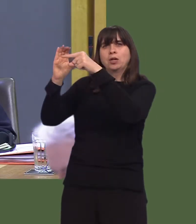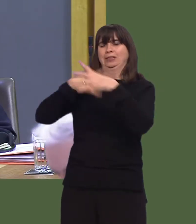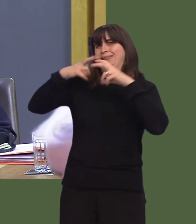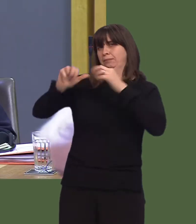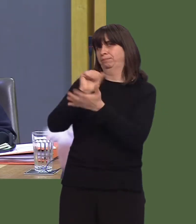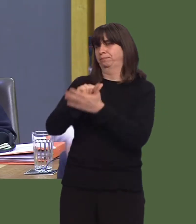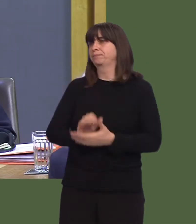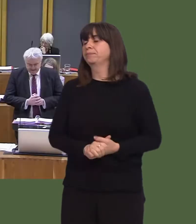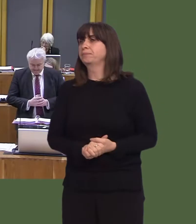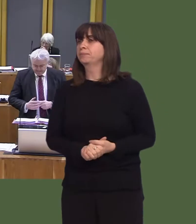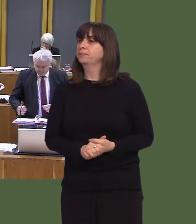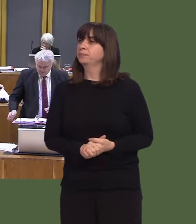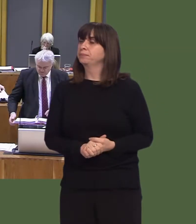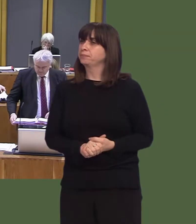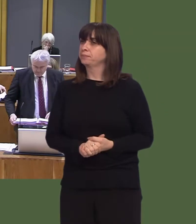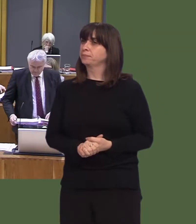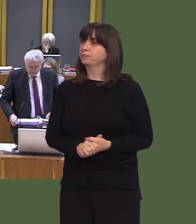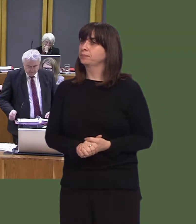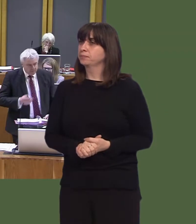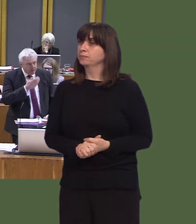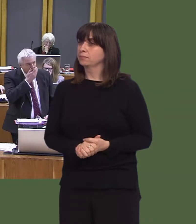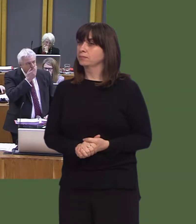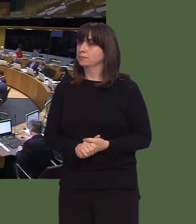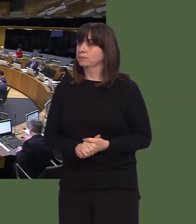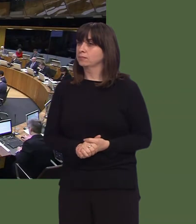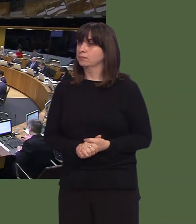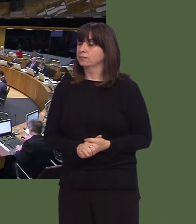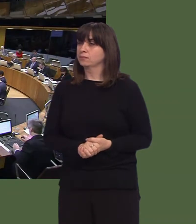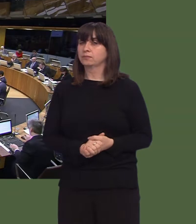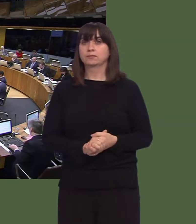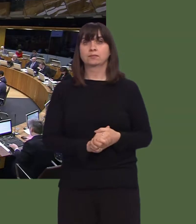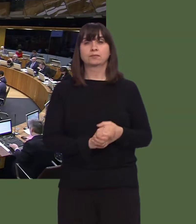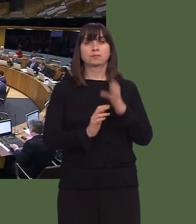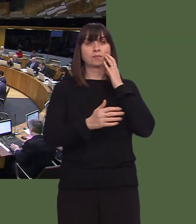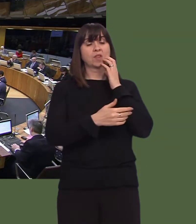Darren Millar AM: First Minister, one group of young people who often miss out on a university